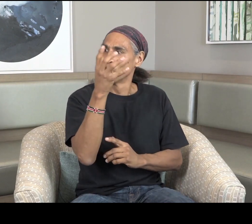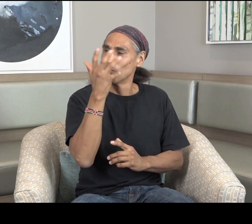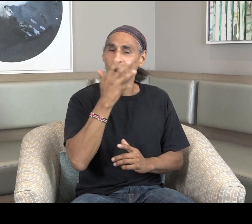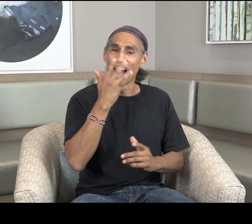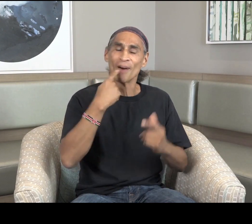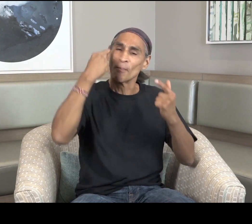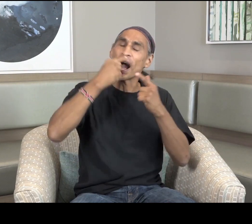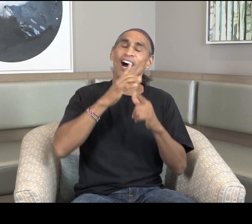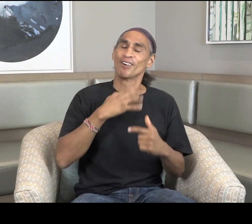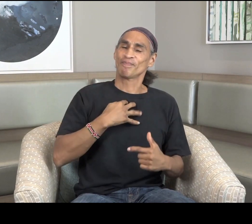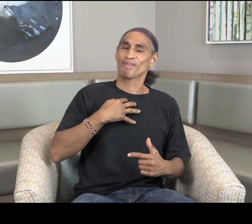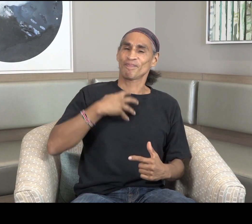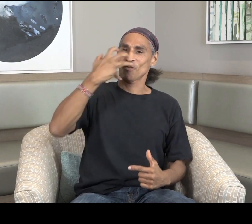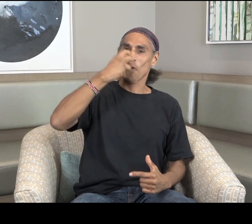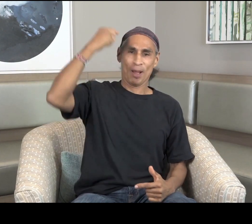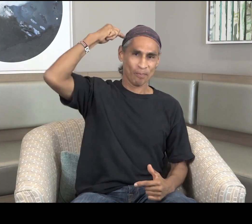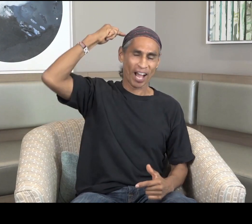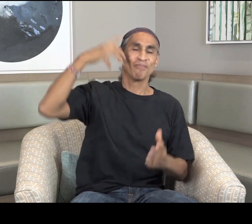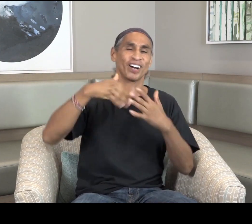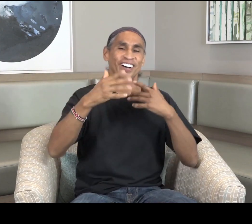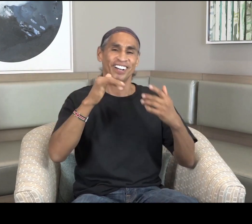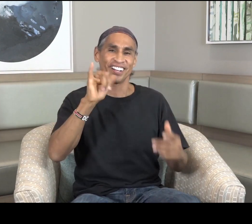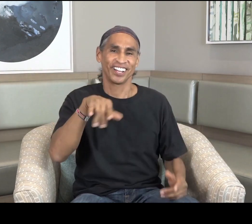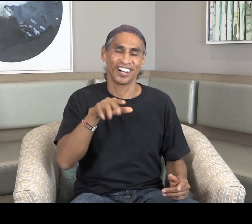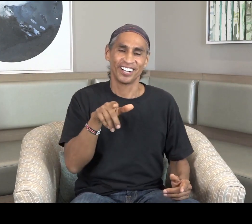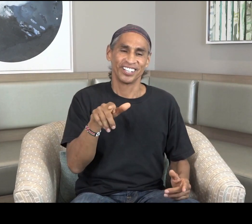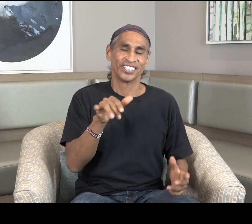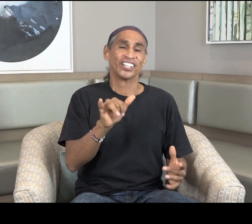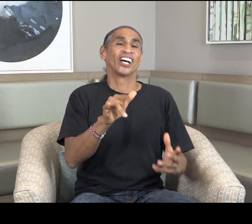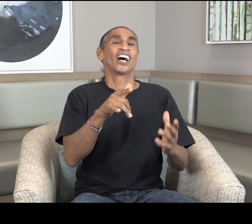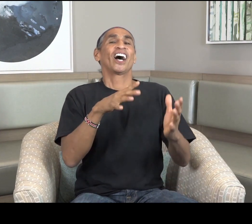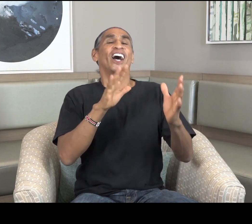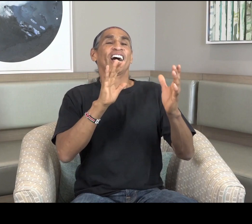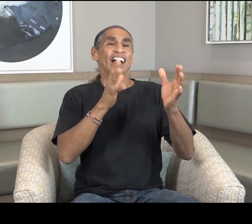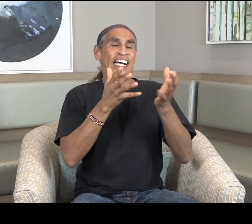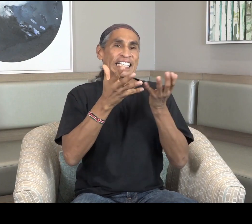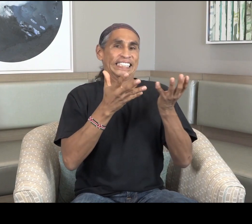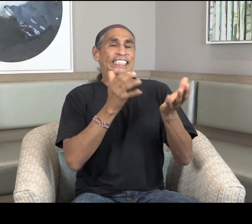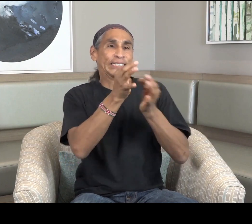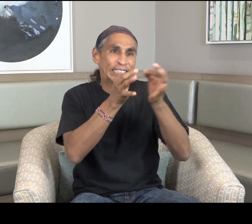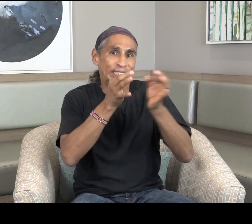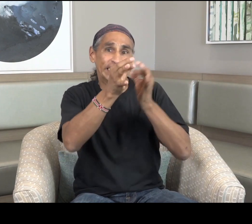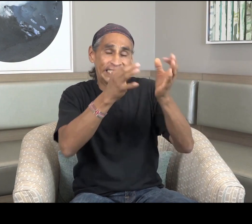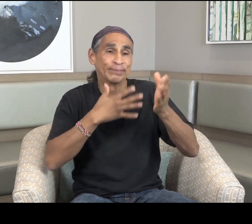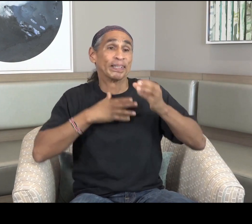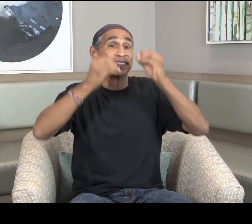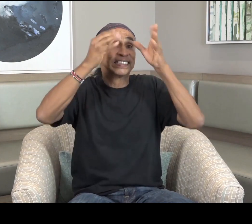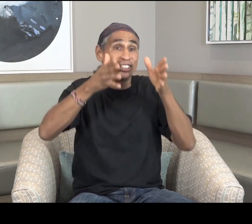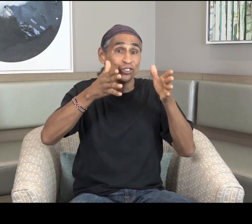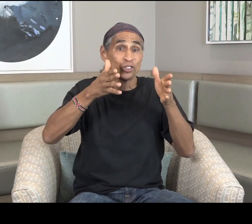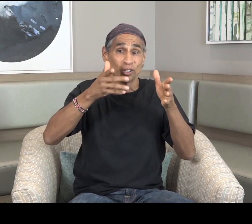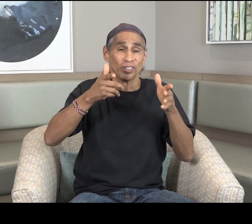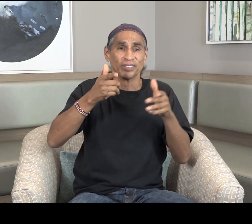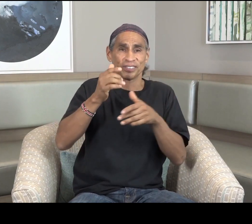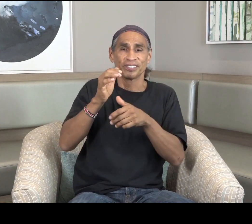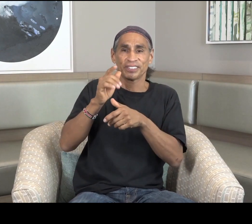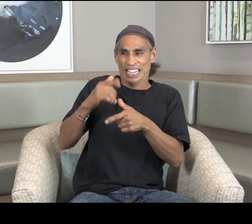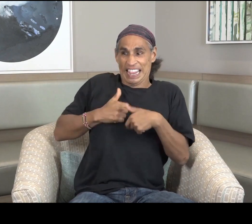and everything. Wow.